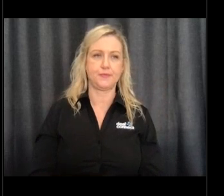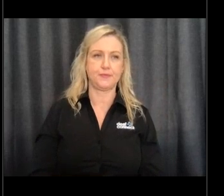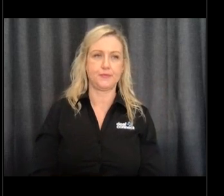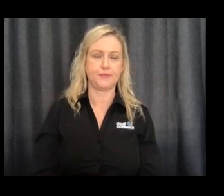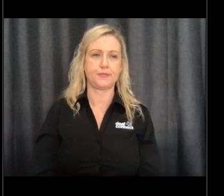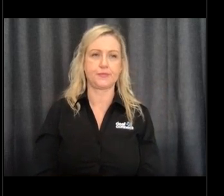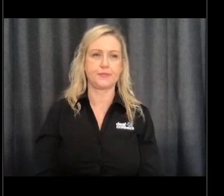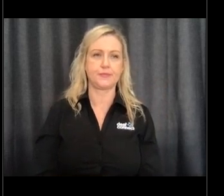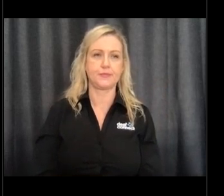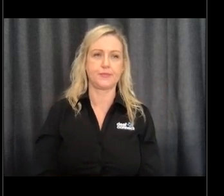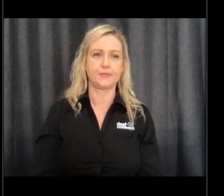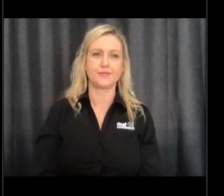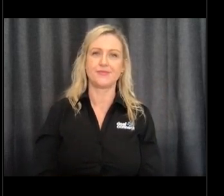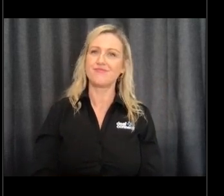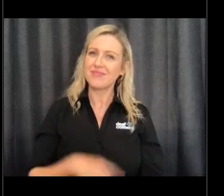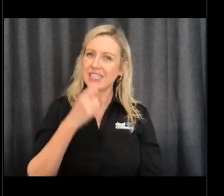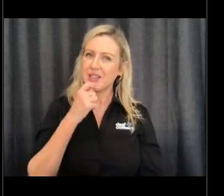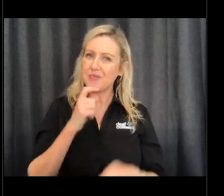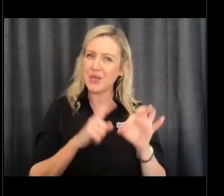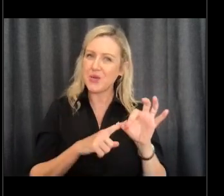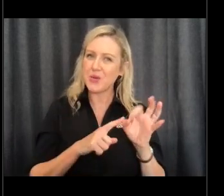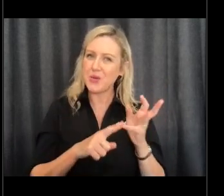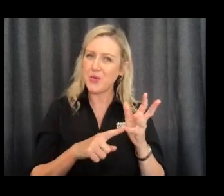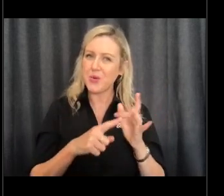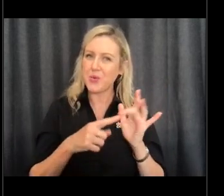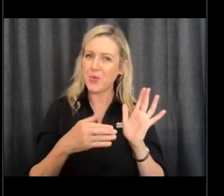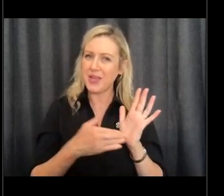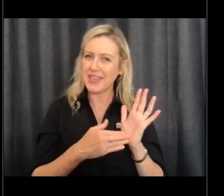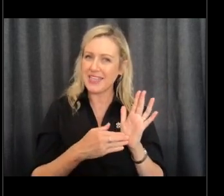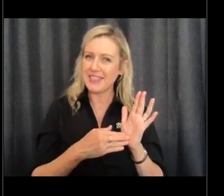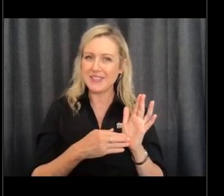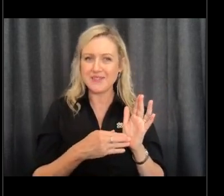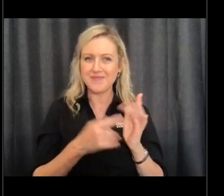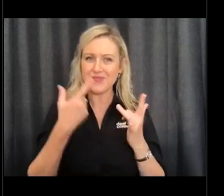It's a bit of a quiz this one.